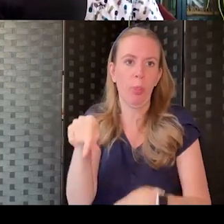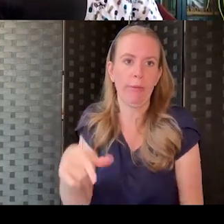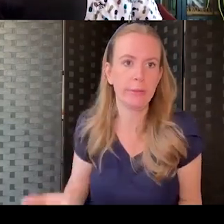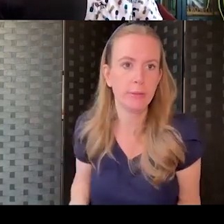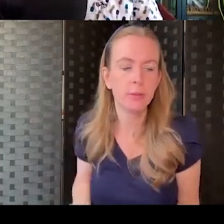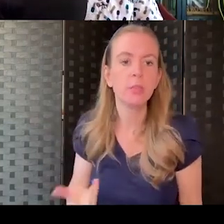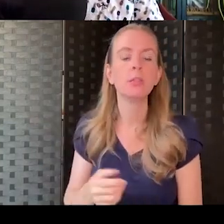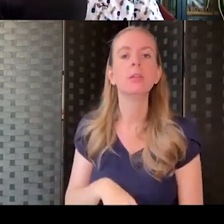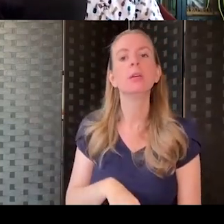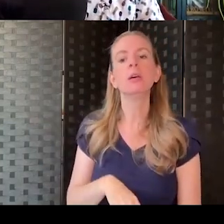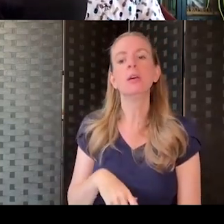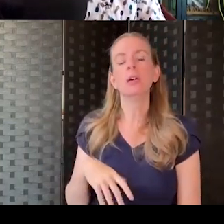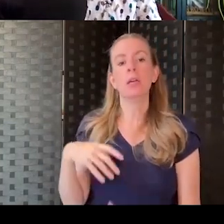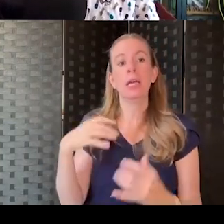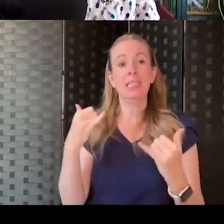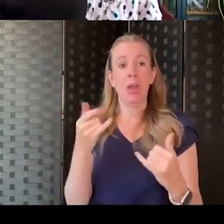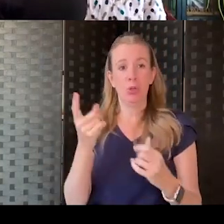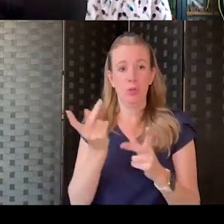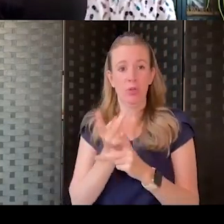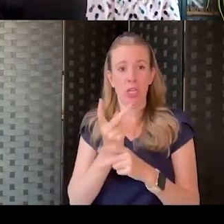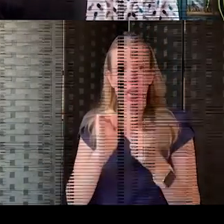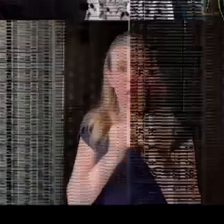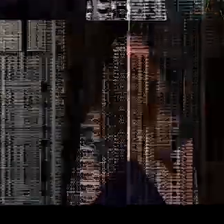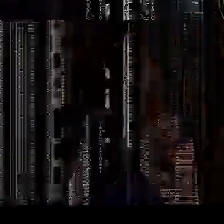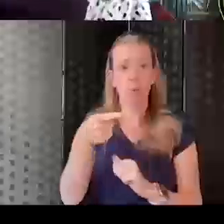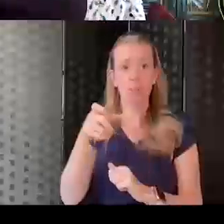Now let's say you have figured out how to get your spanning cells to work across all